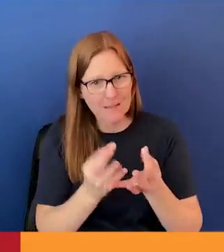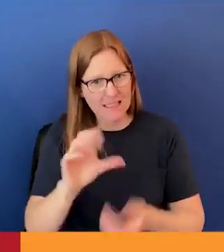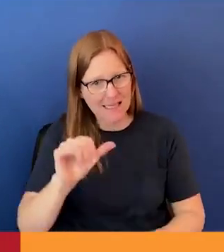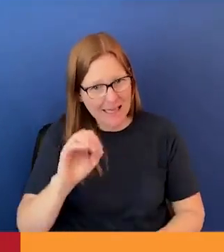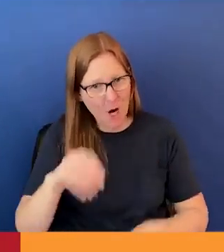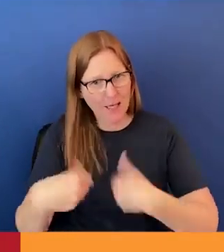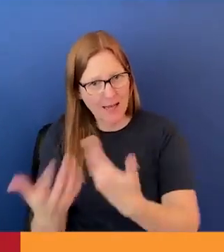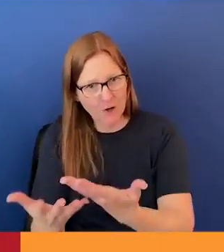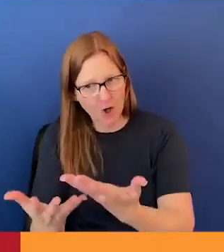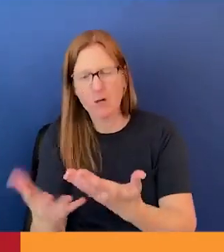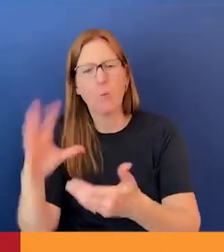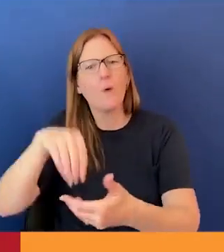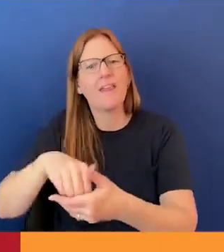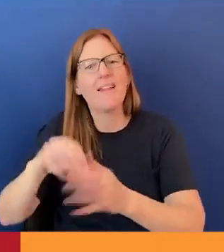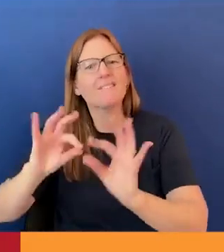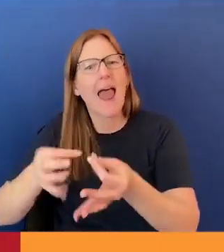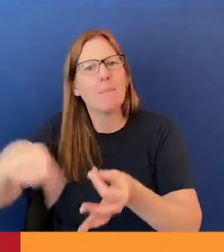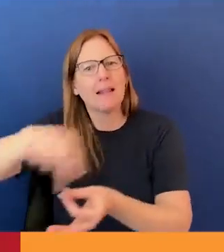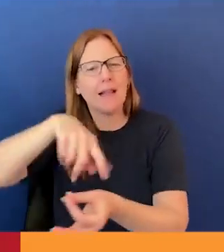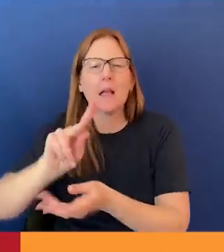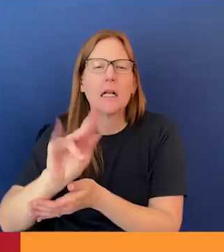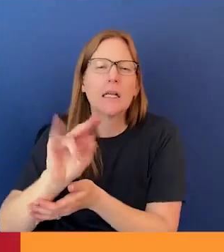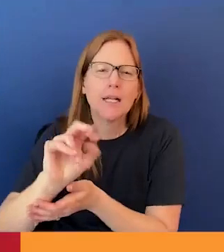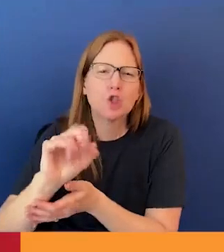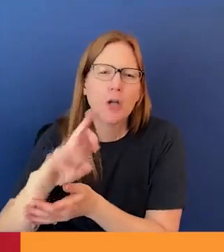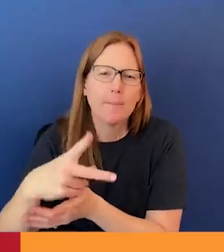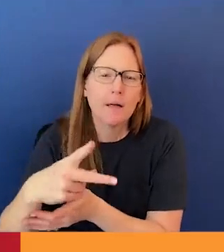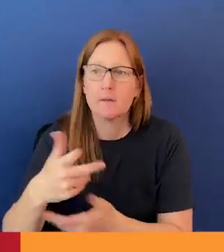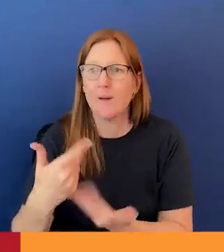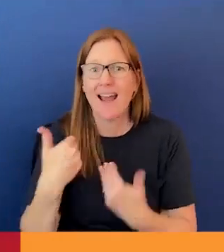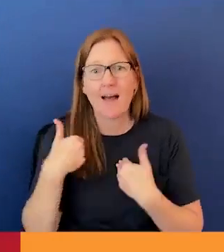and within the kinship circle, there are 63 million people